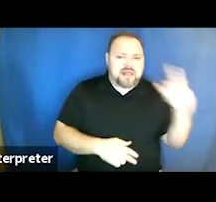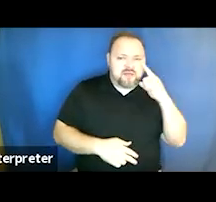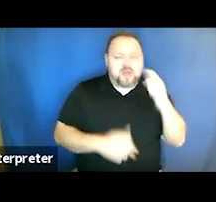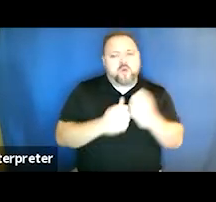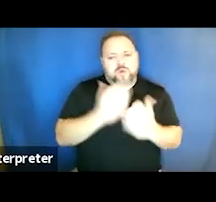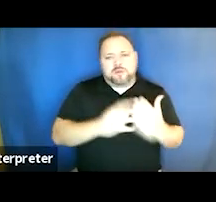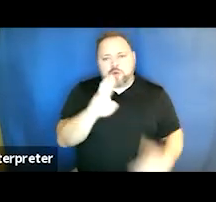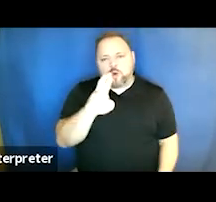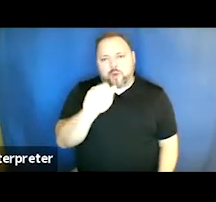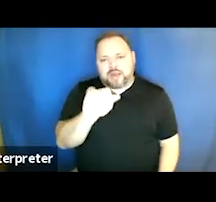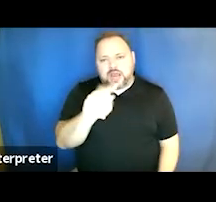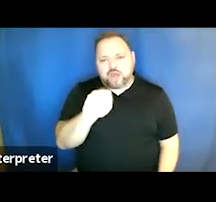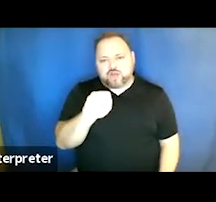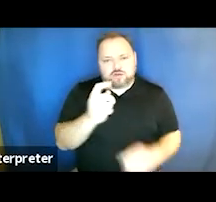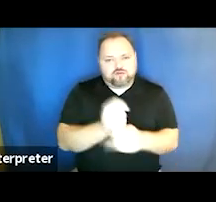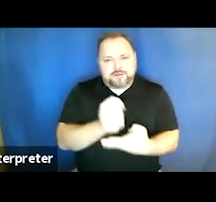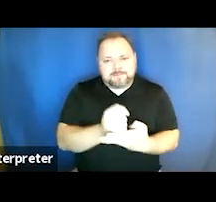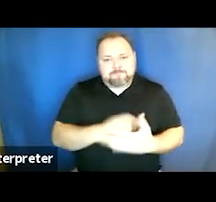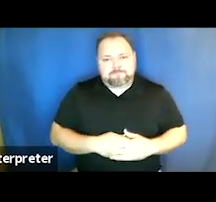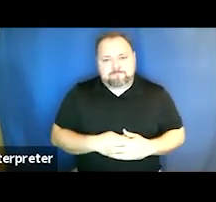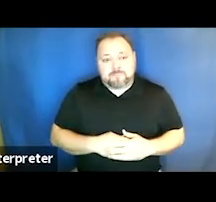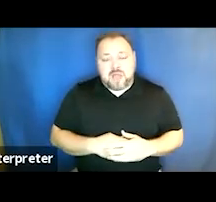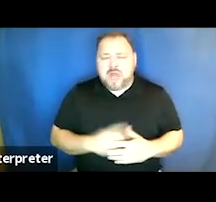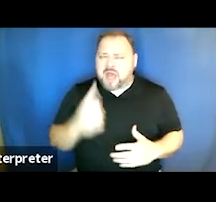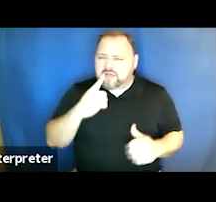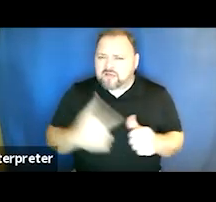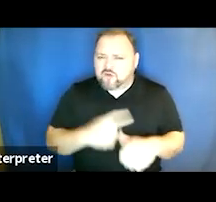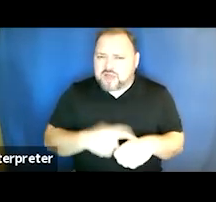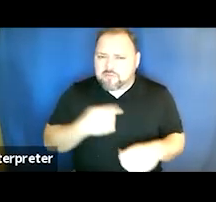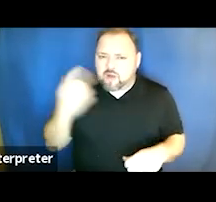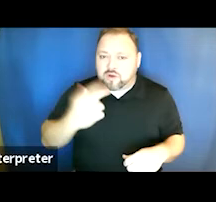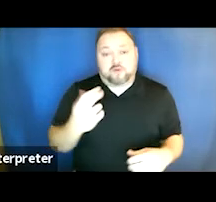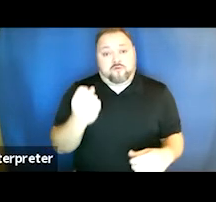I think when I first realized, of course, I didn't realize the word intersectionality,